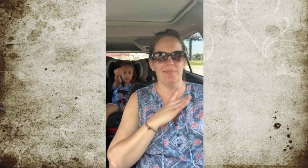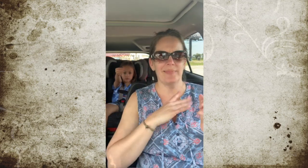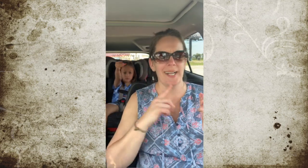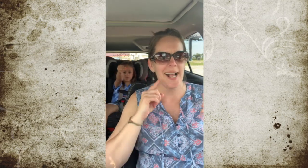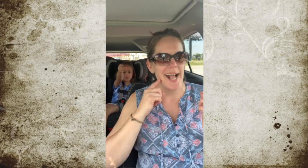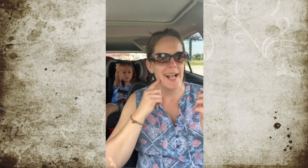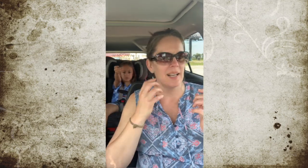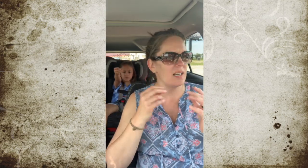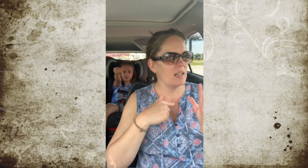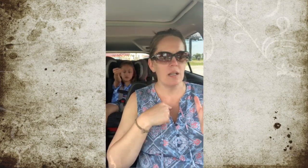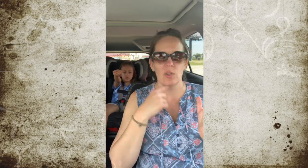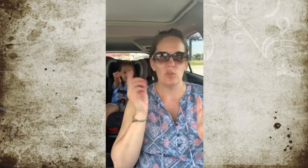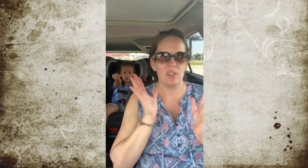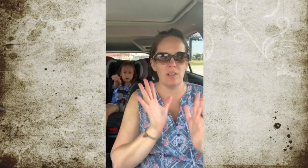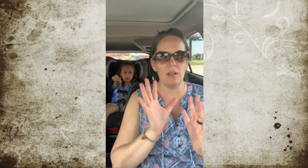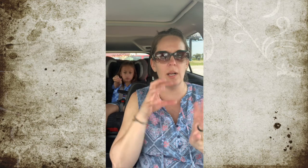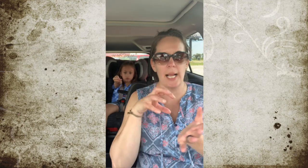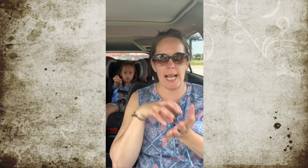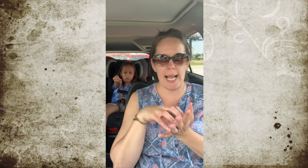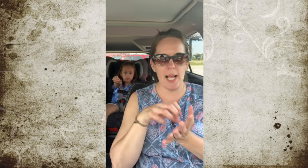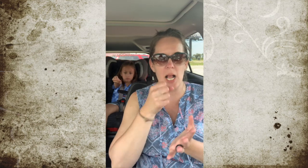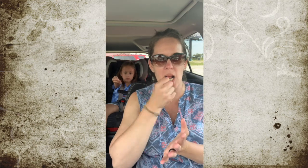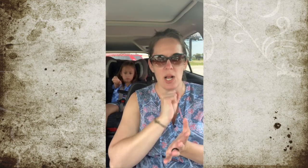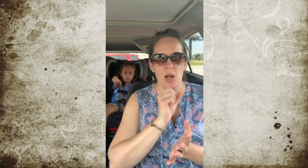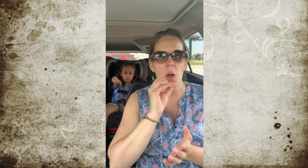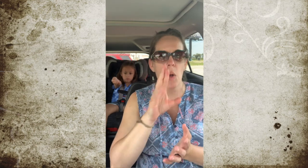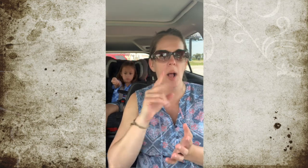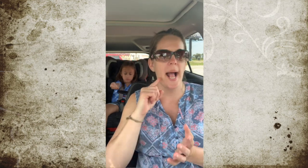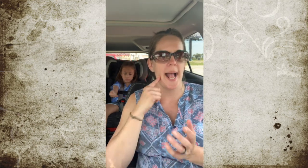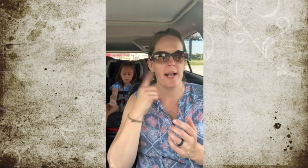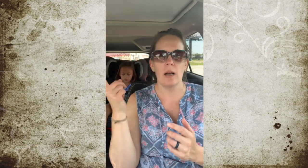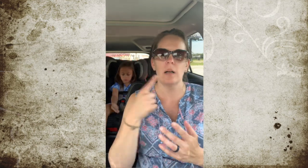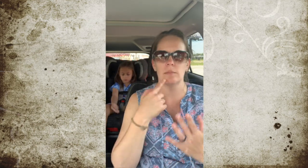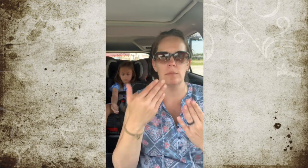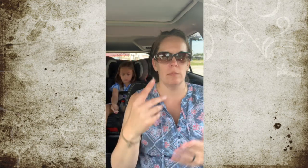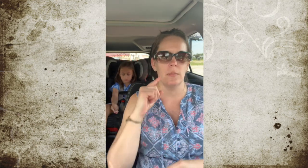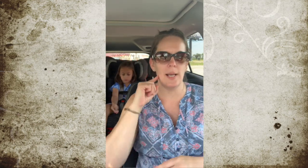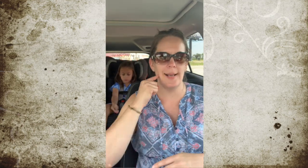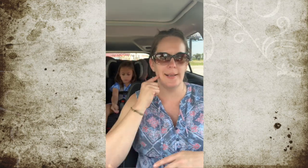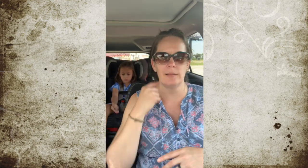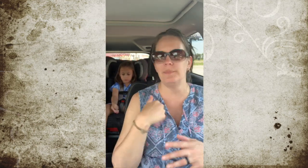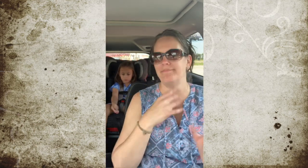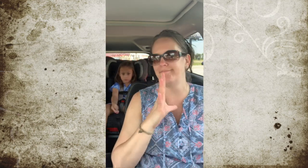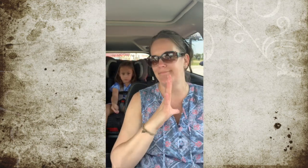I was like 'which cake, ice cream, or candy do you wants?' Ember goes for candy.